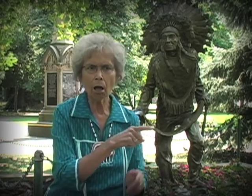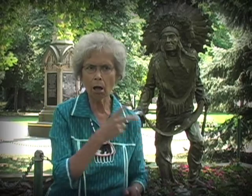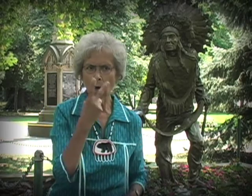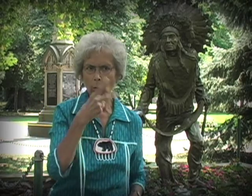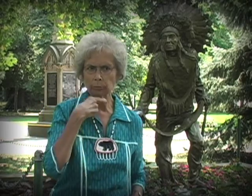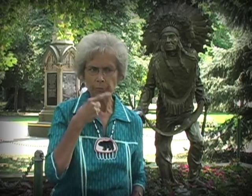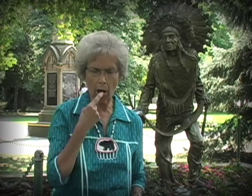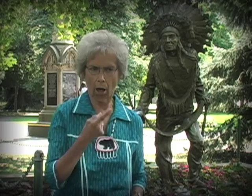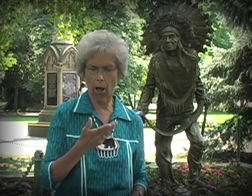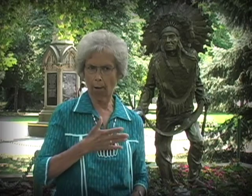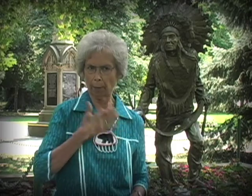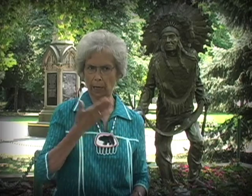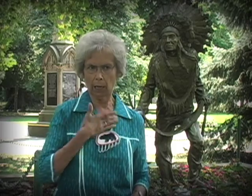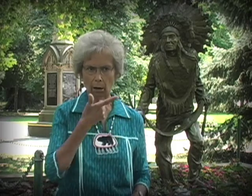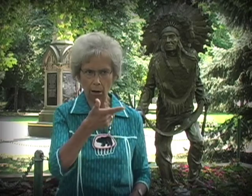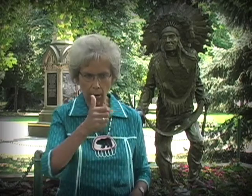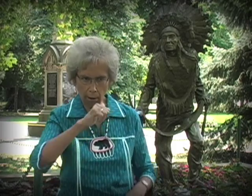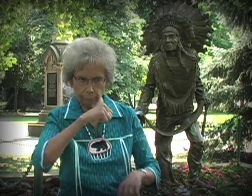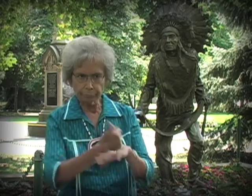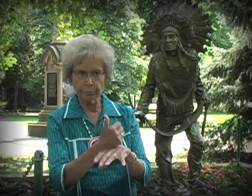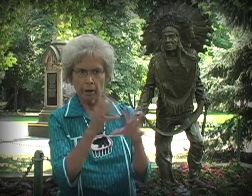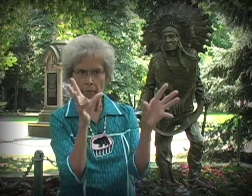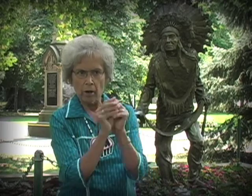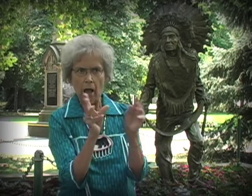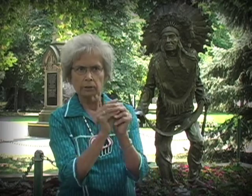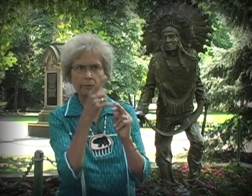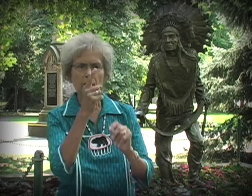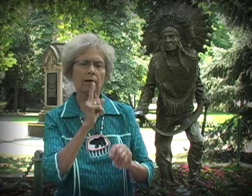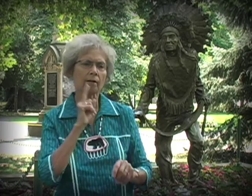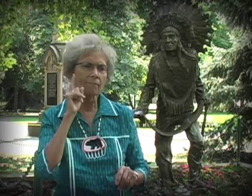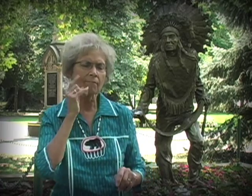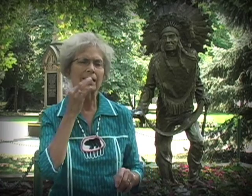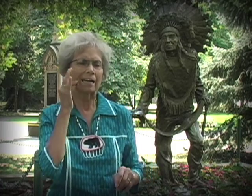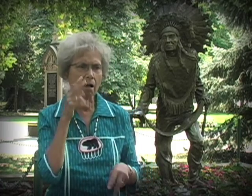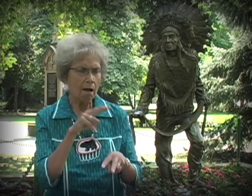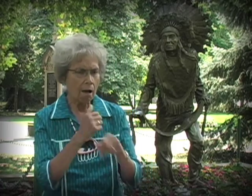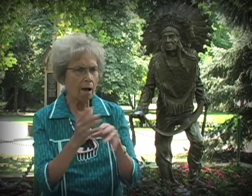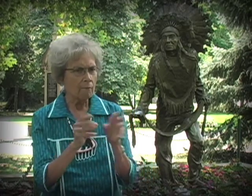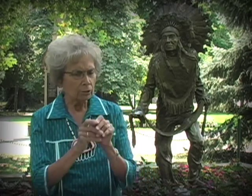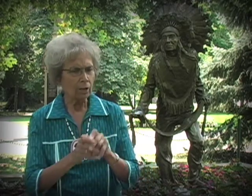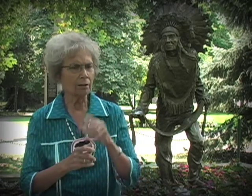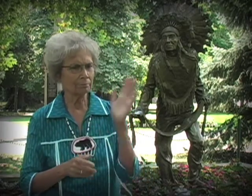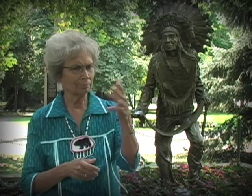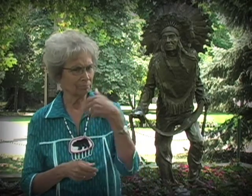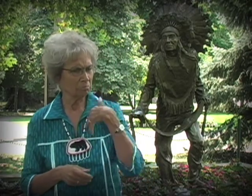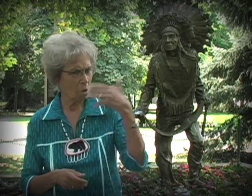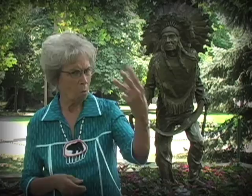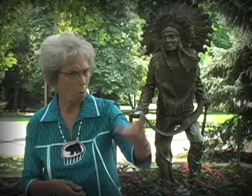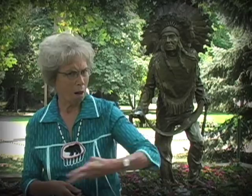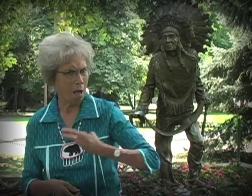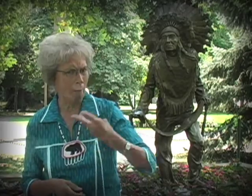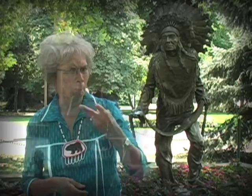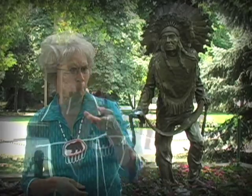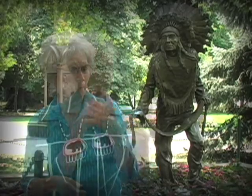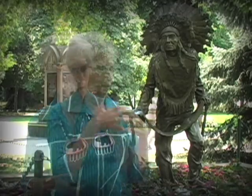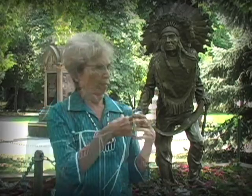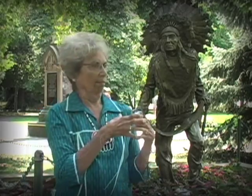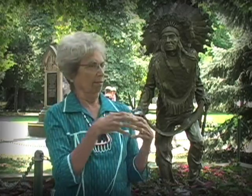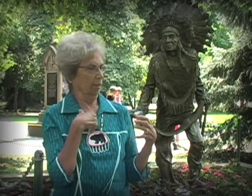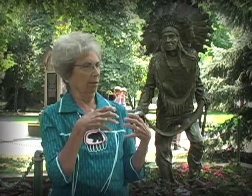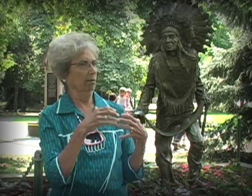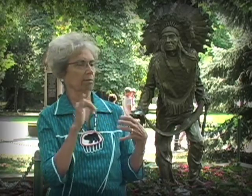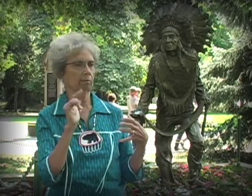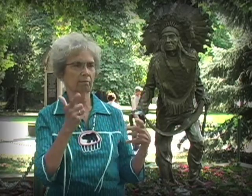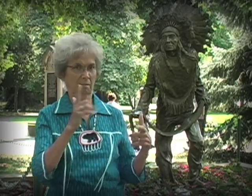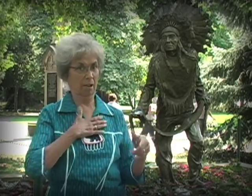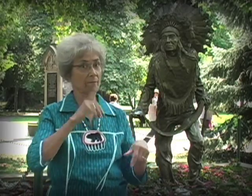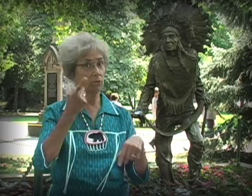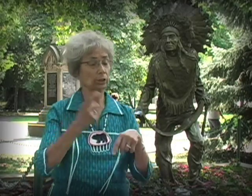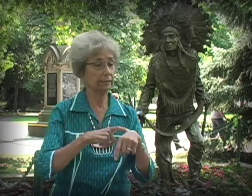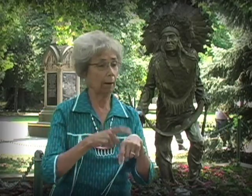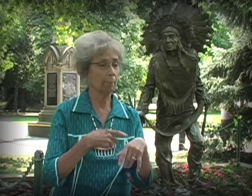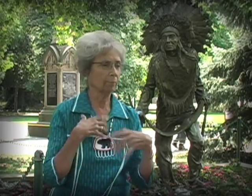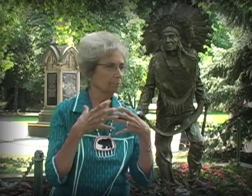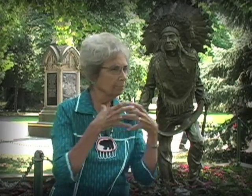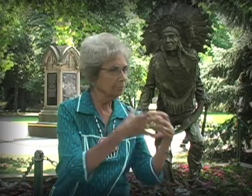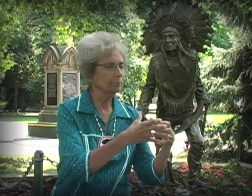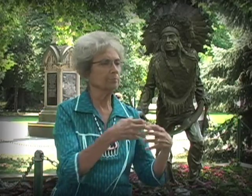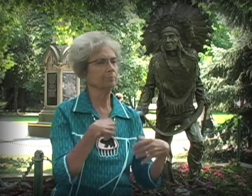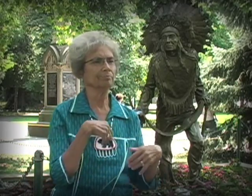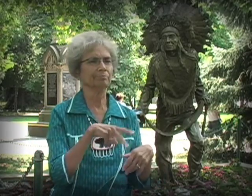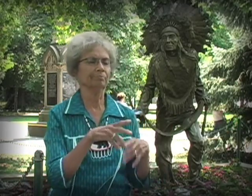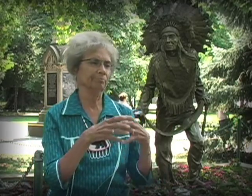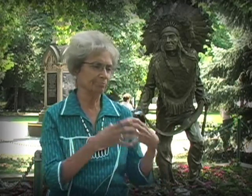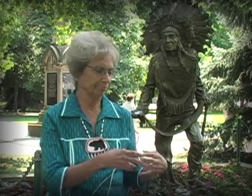Those two hearing Native Americans were so happy that there was a Deaf Indian conference. You are welcome here.